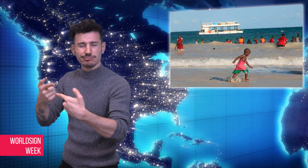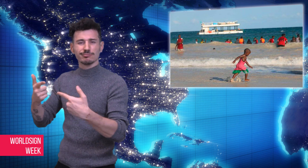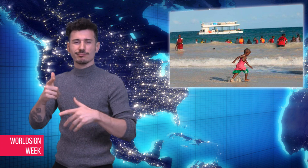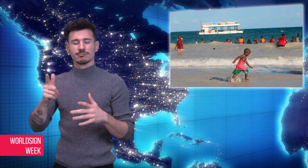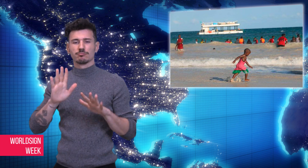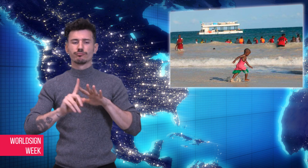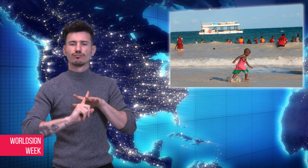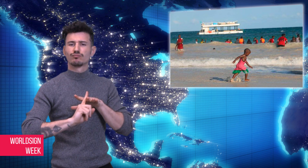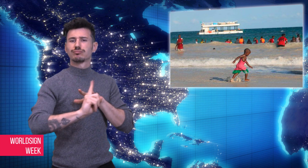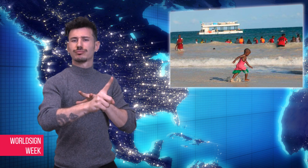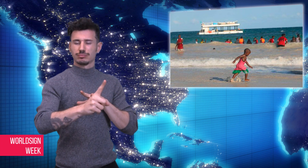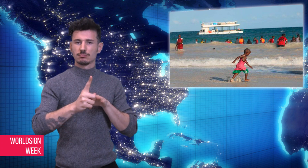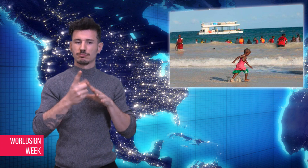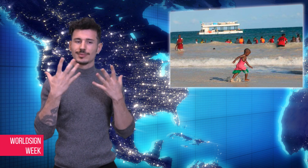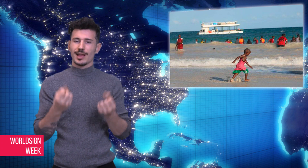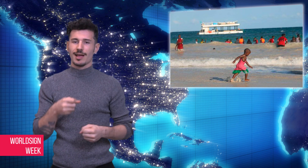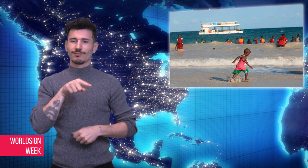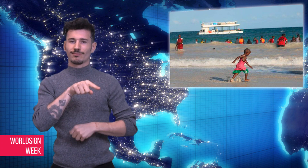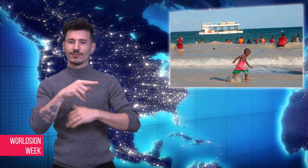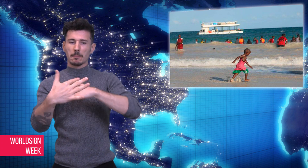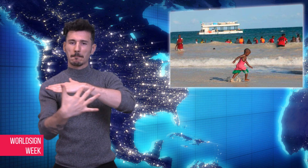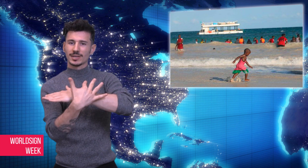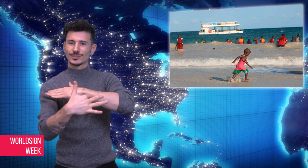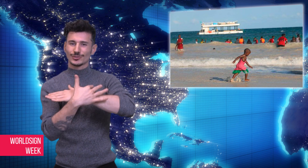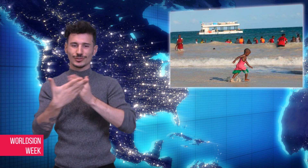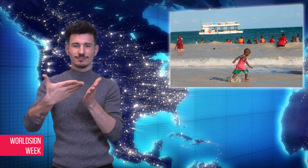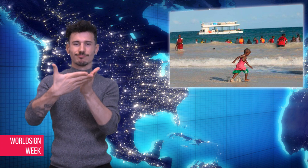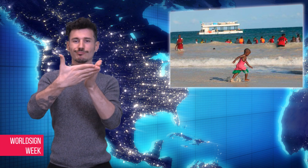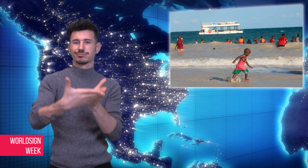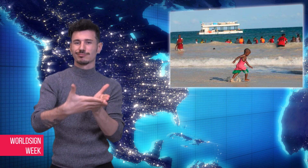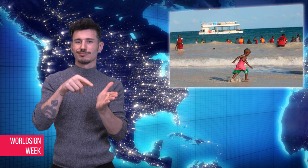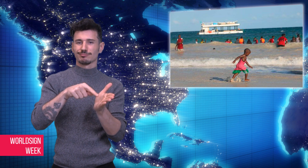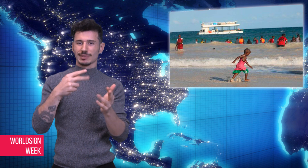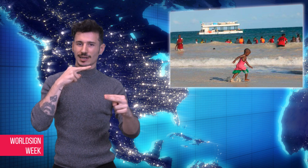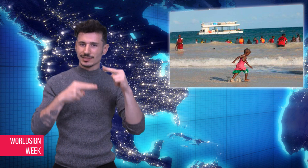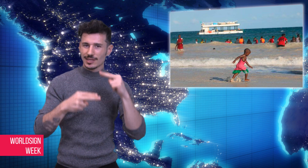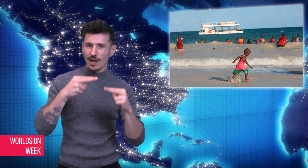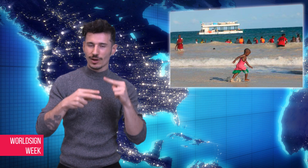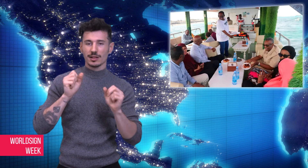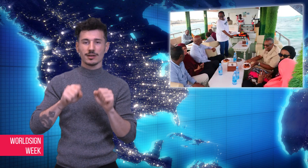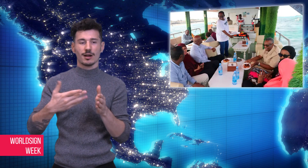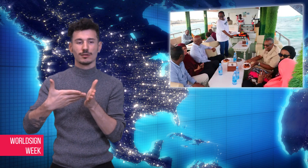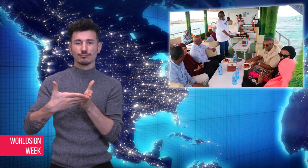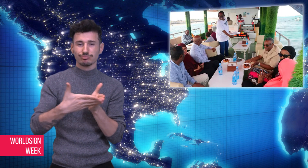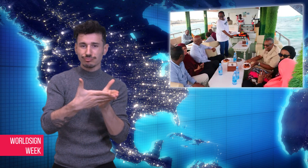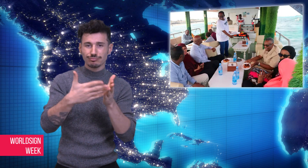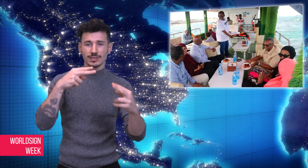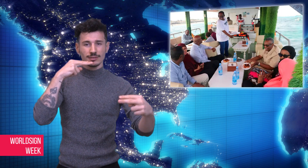a floating restaurant boat on a beach where they could enjoy leisure activities.